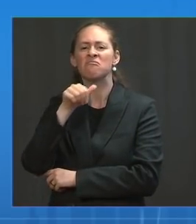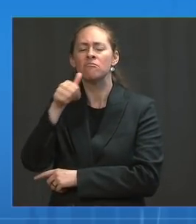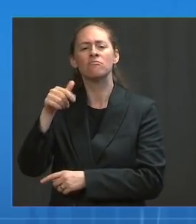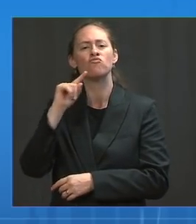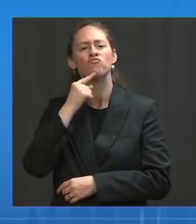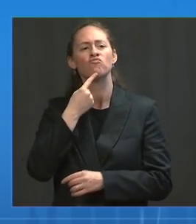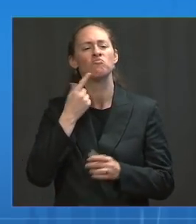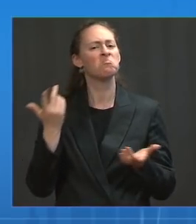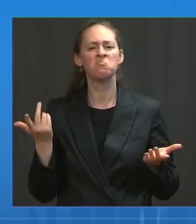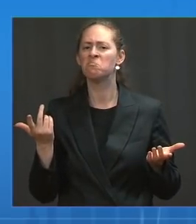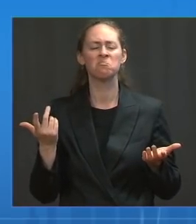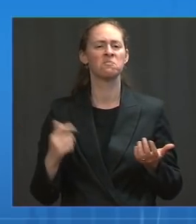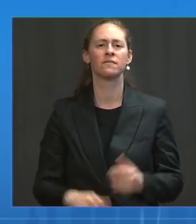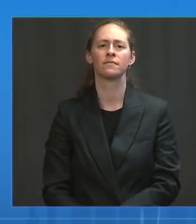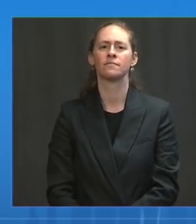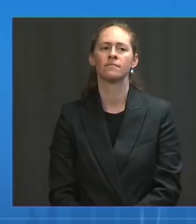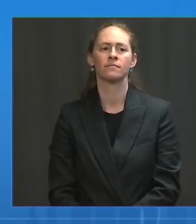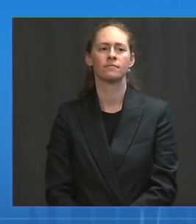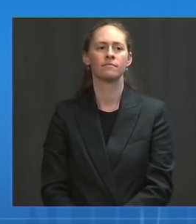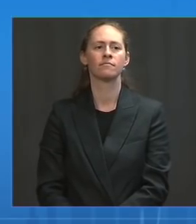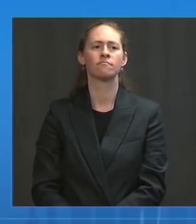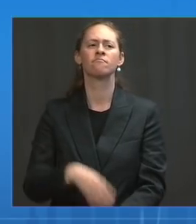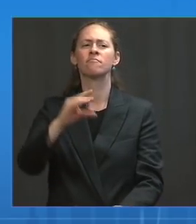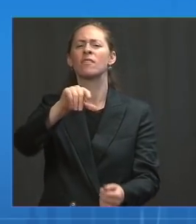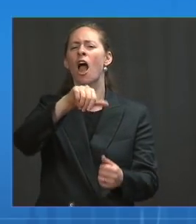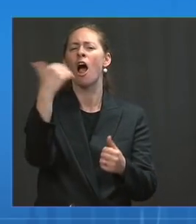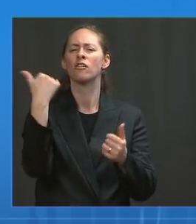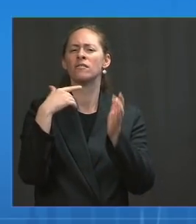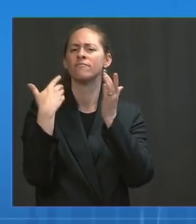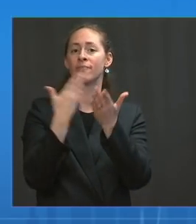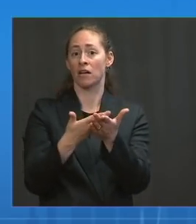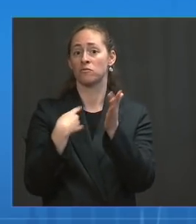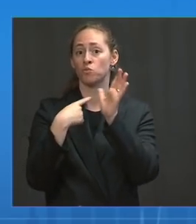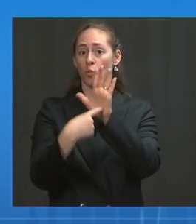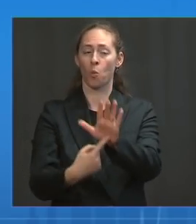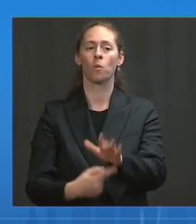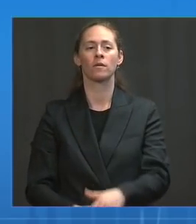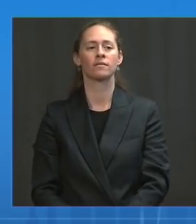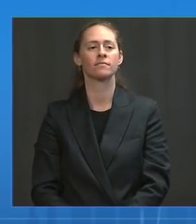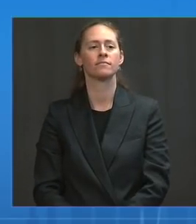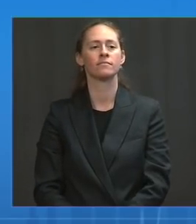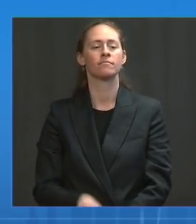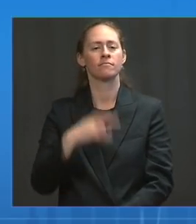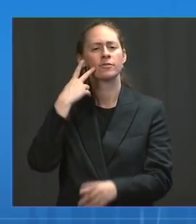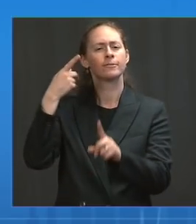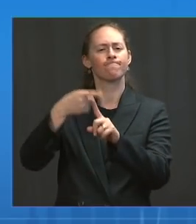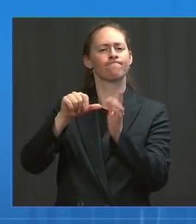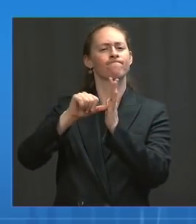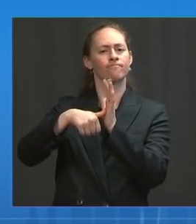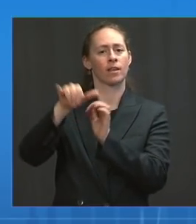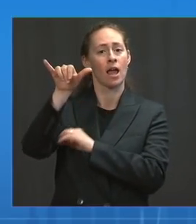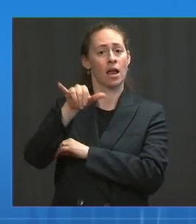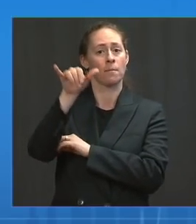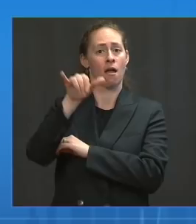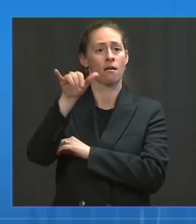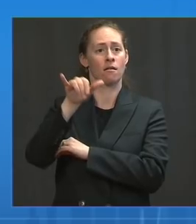But there's also other types of data, namely, looking at the antibodies that are induced by vaccination with J&J.